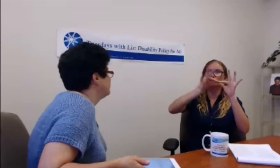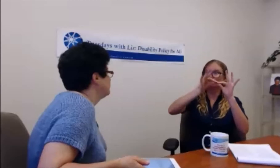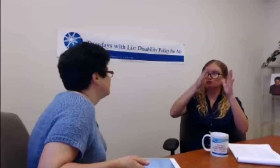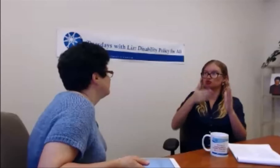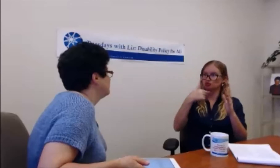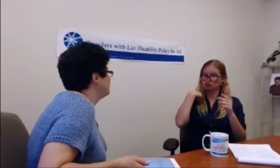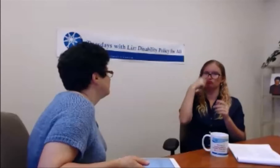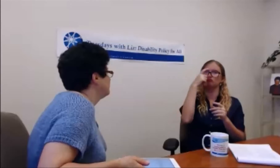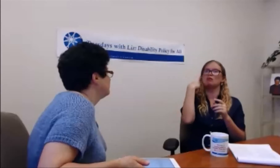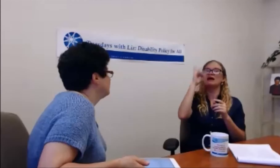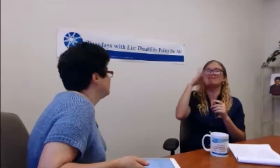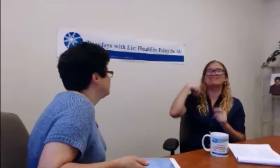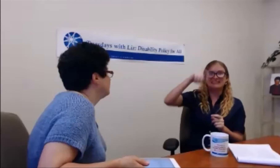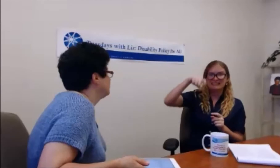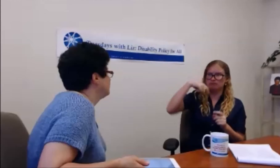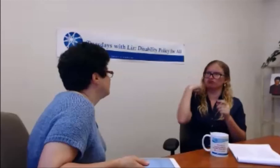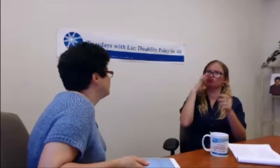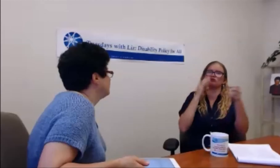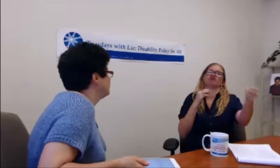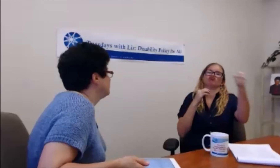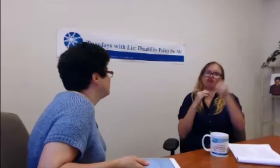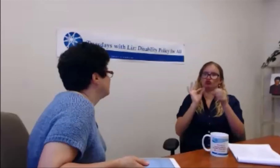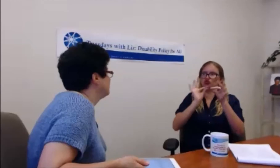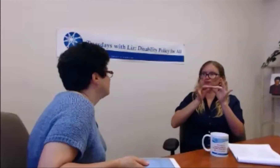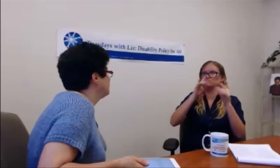to communication access. For example, two things, if I needed an interpreter, an interpreter